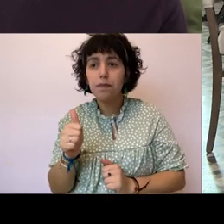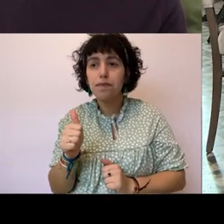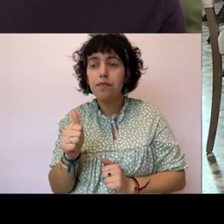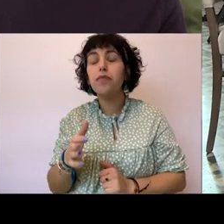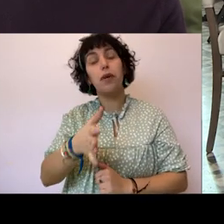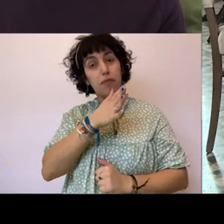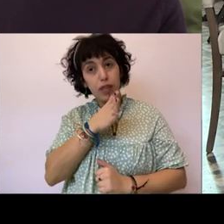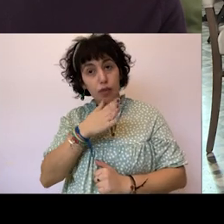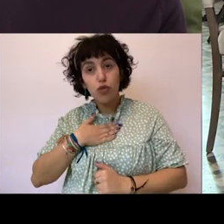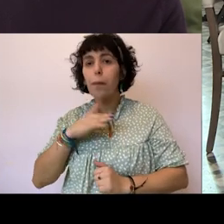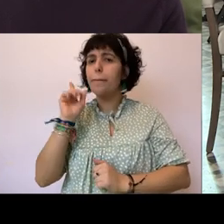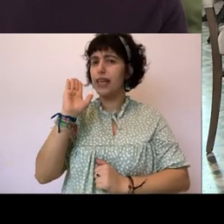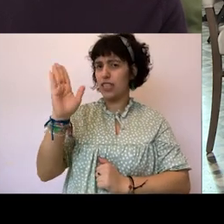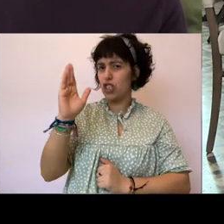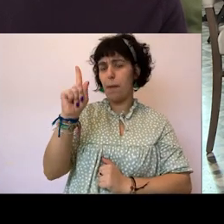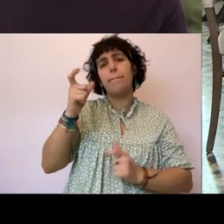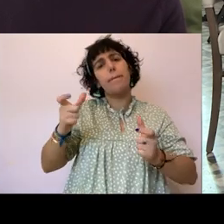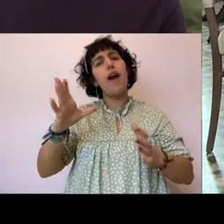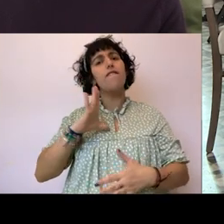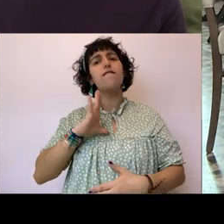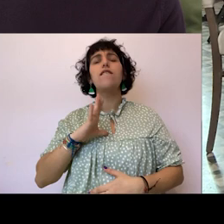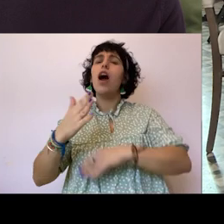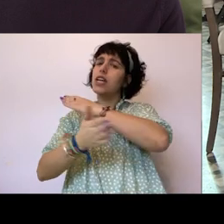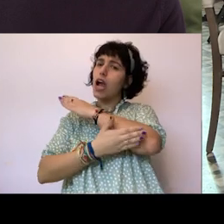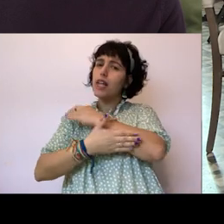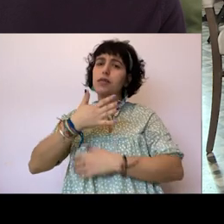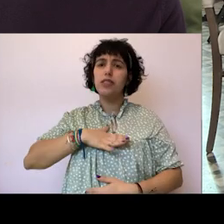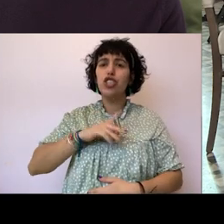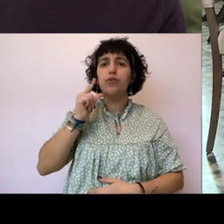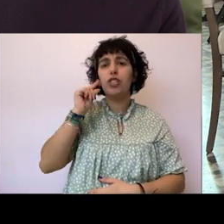It's both good to know that there is a place you can go,